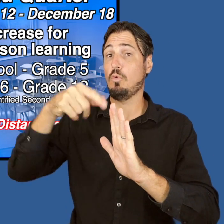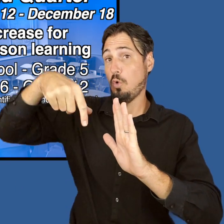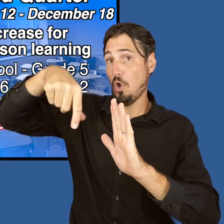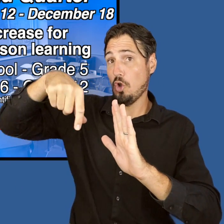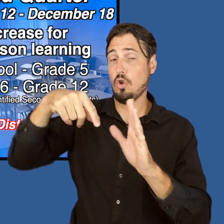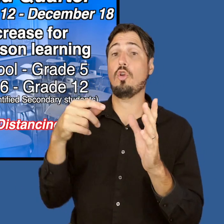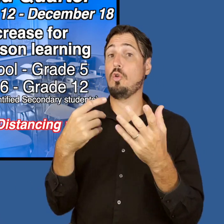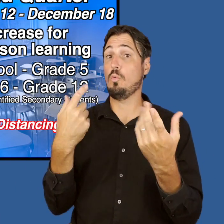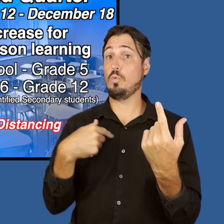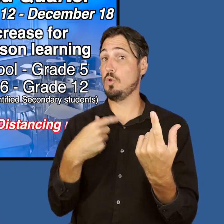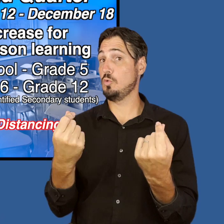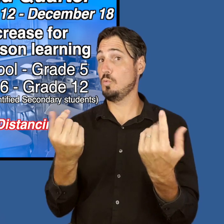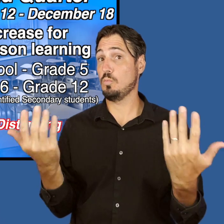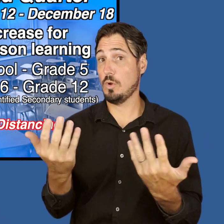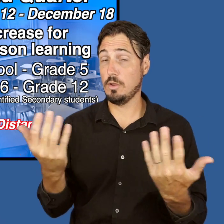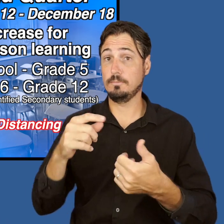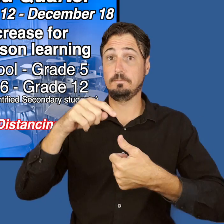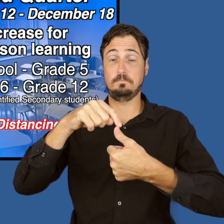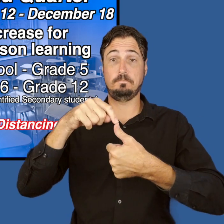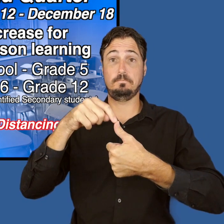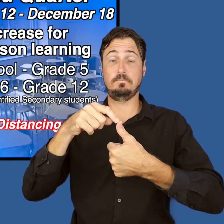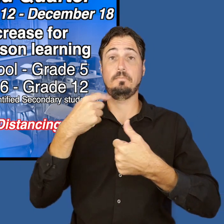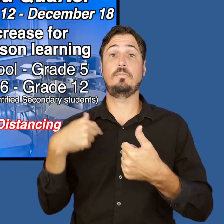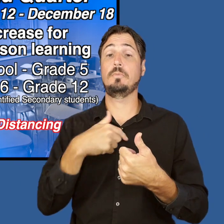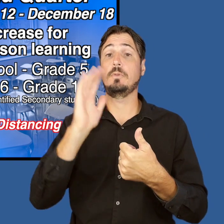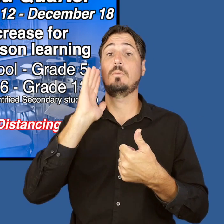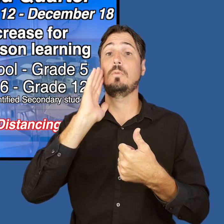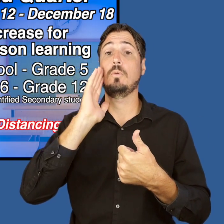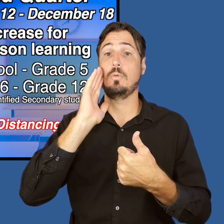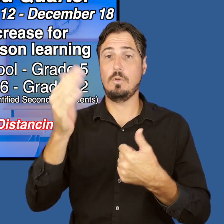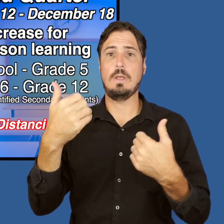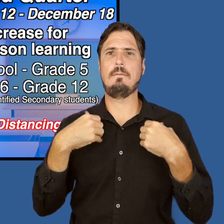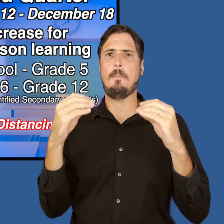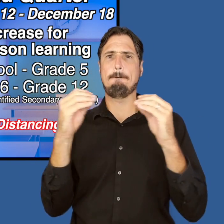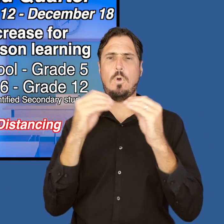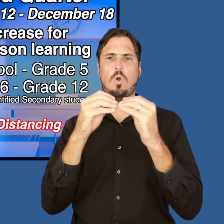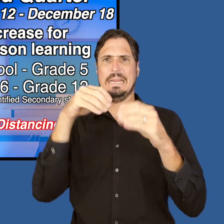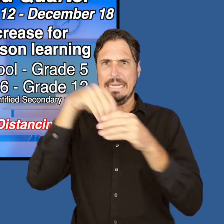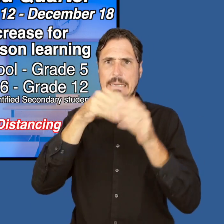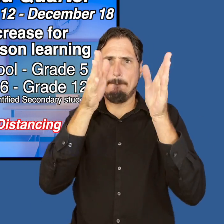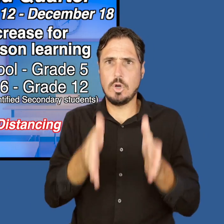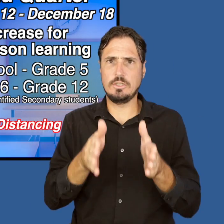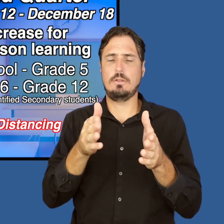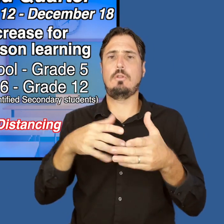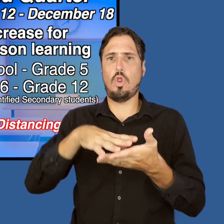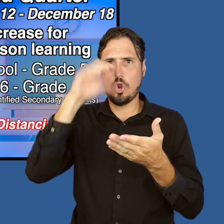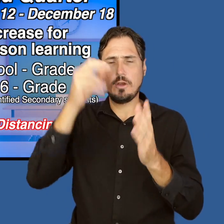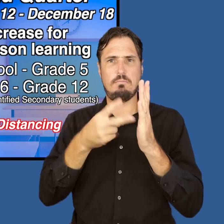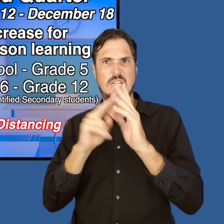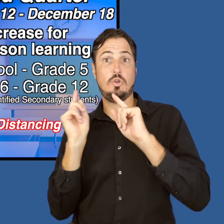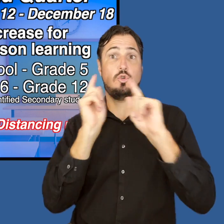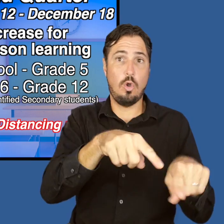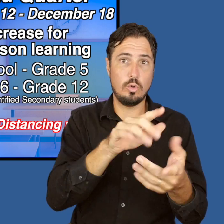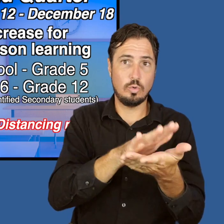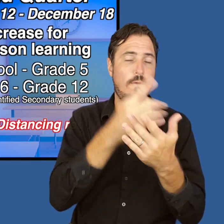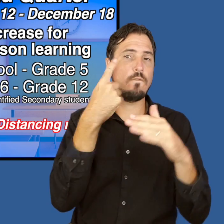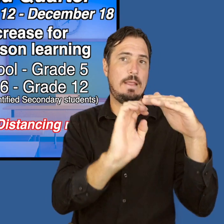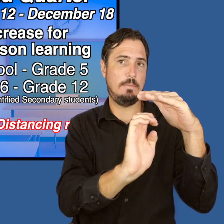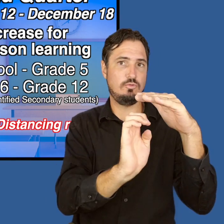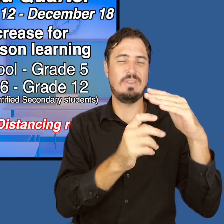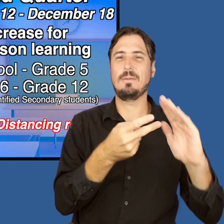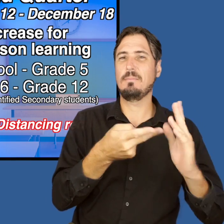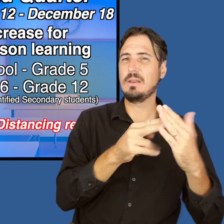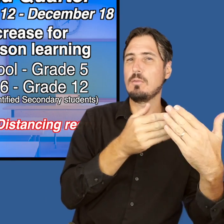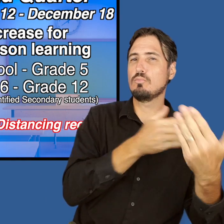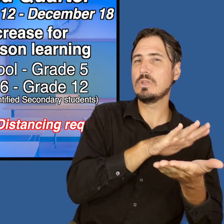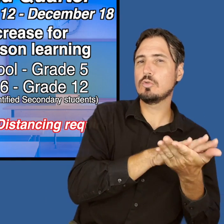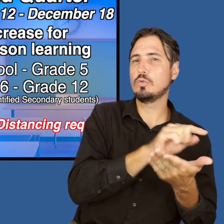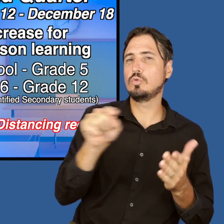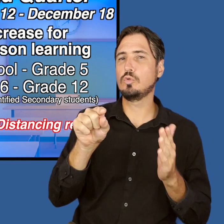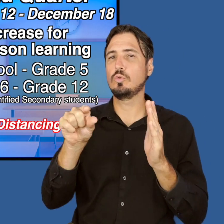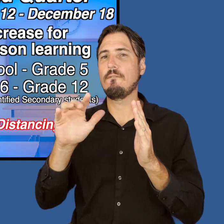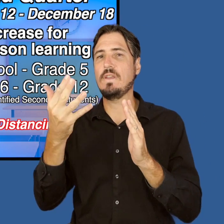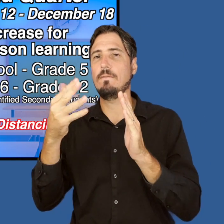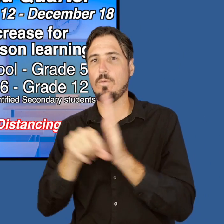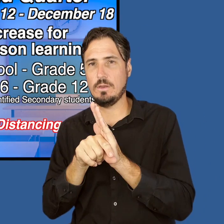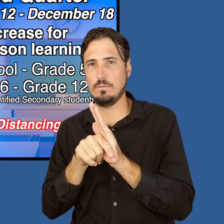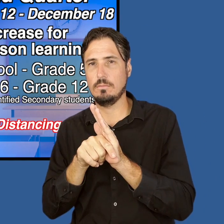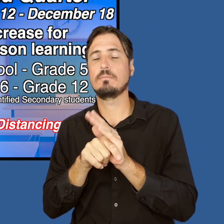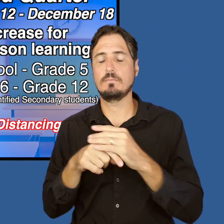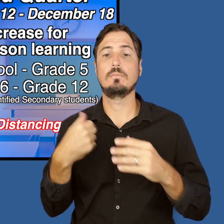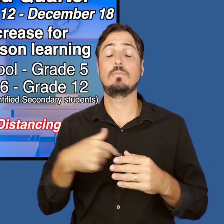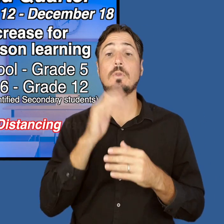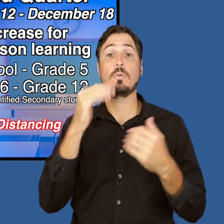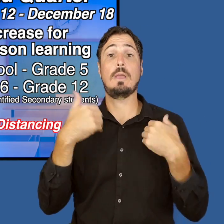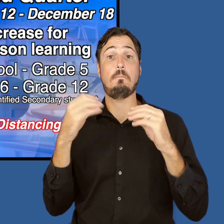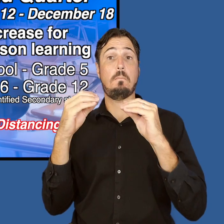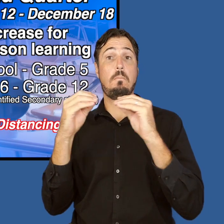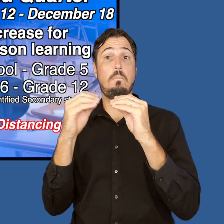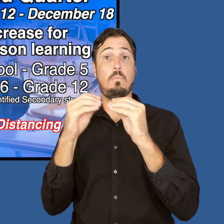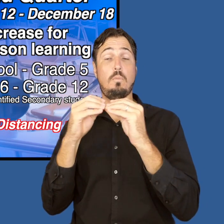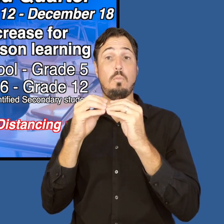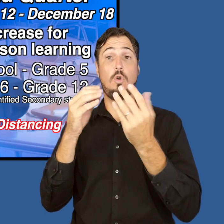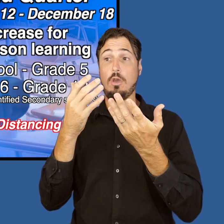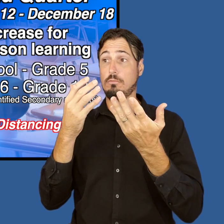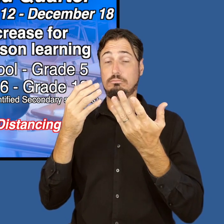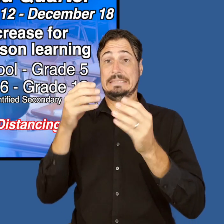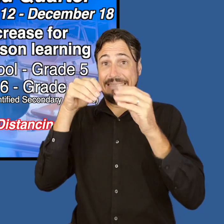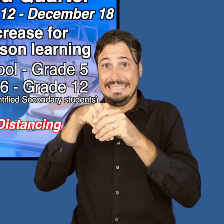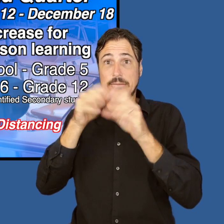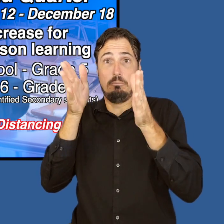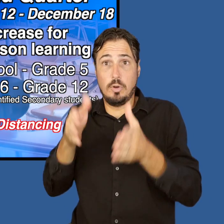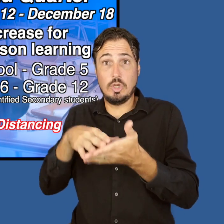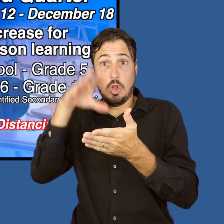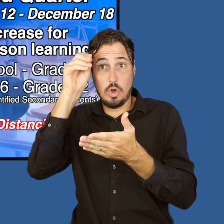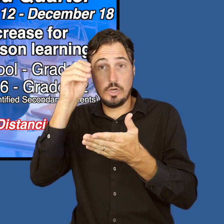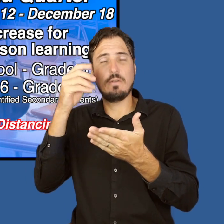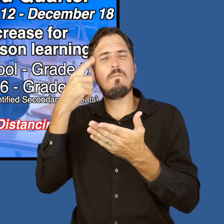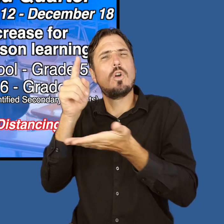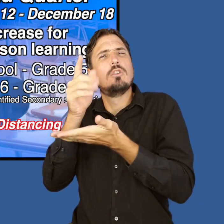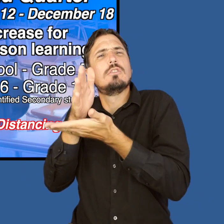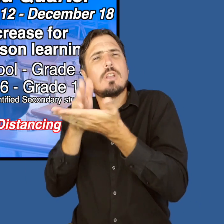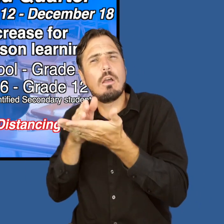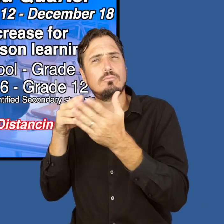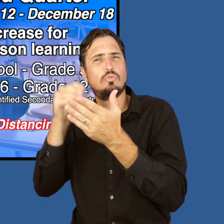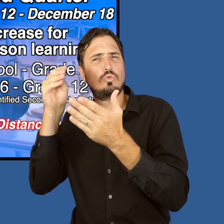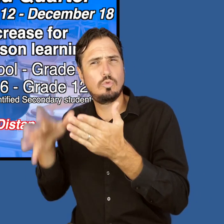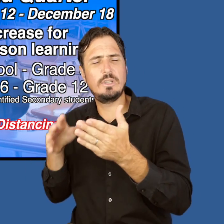First, we will be increasing to more in-person learning for elementary students – that’s grades PK through 5. We will also be increasing to more in-person learning for additional identified students